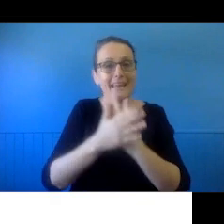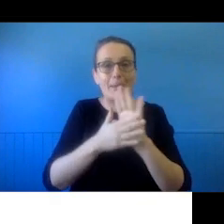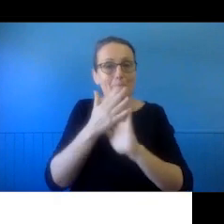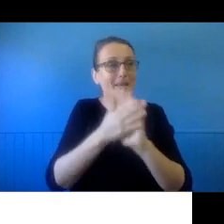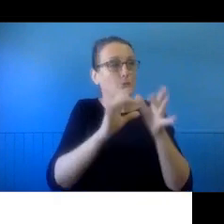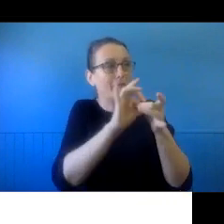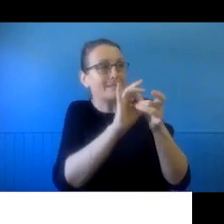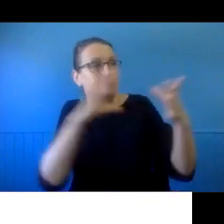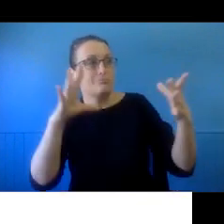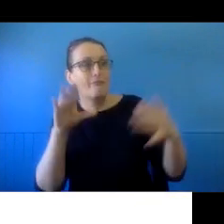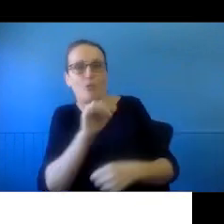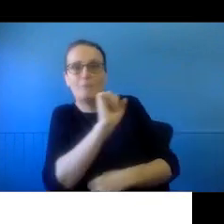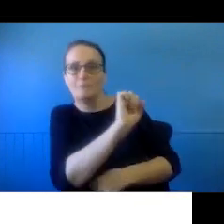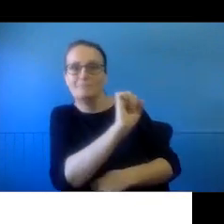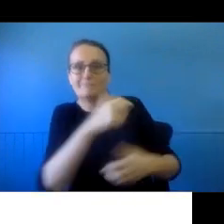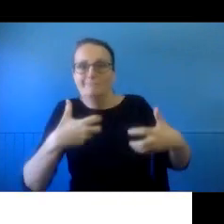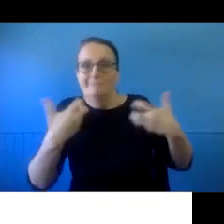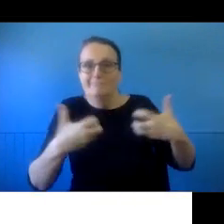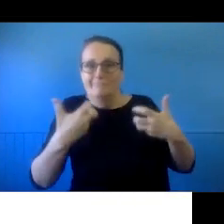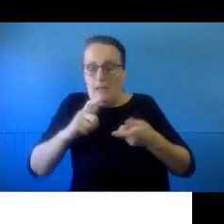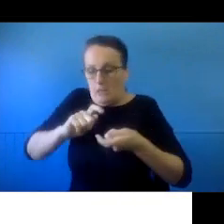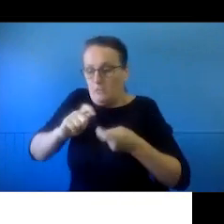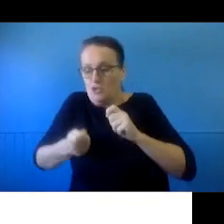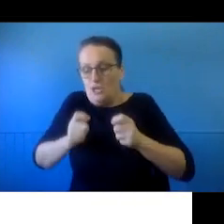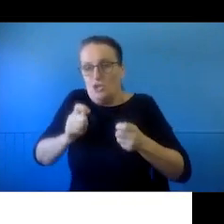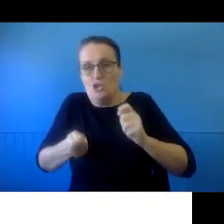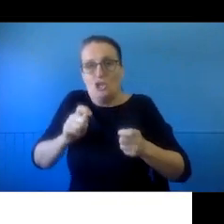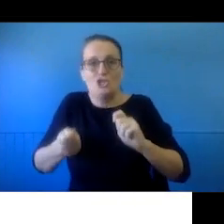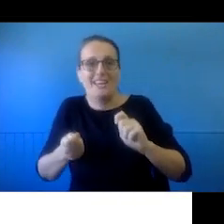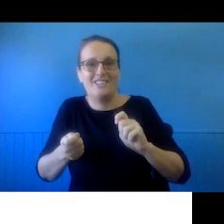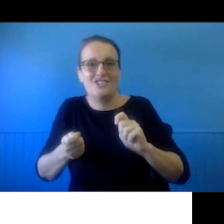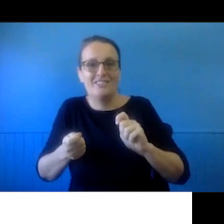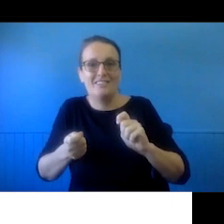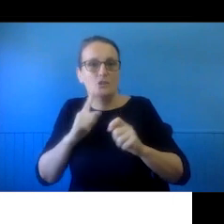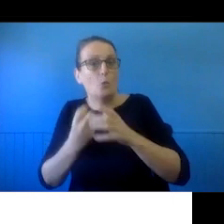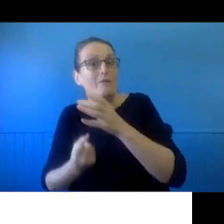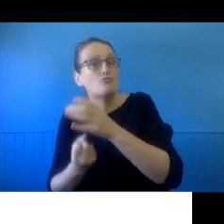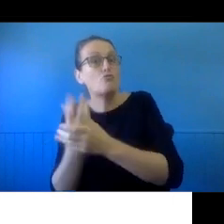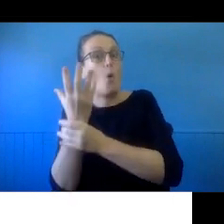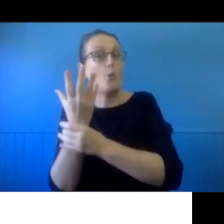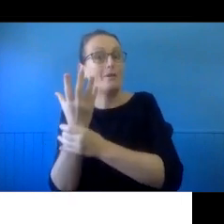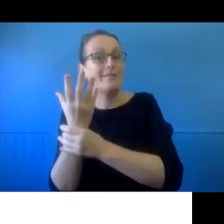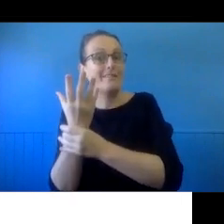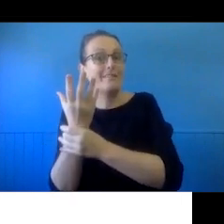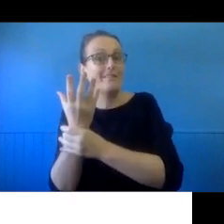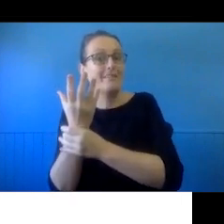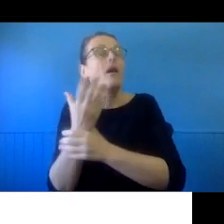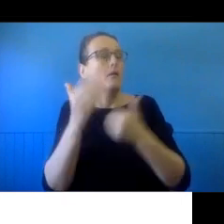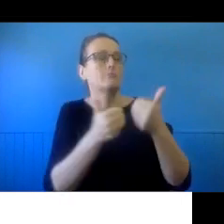developed new ways of operating with each other gives us our shared